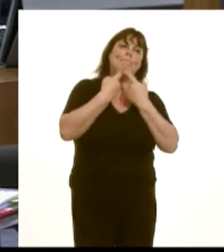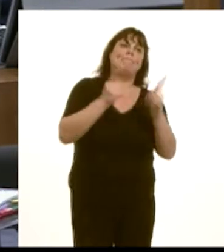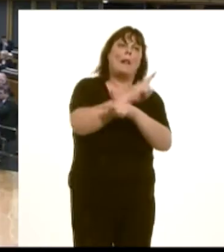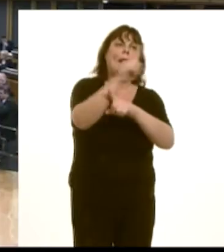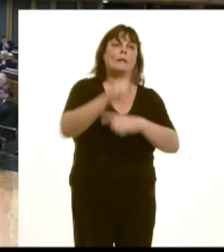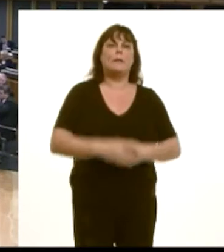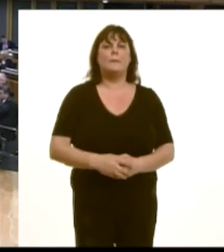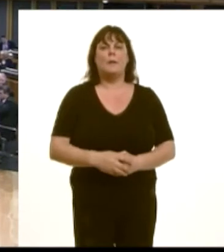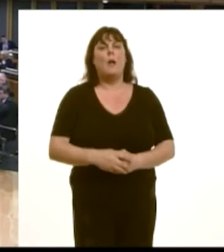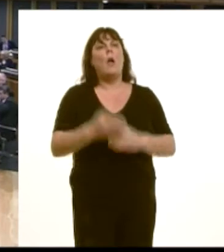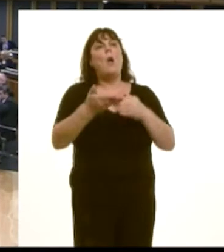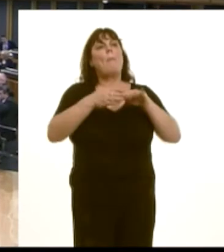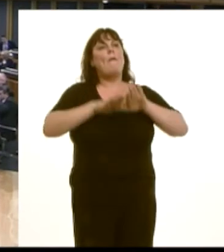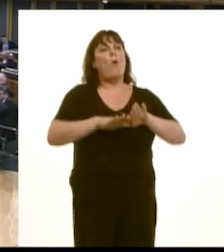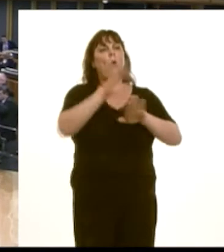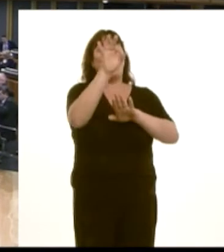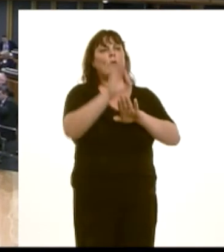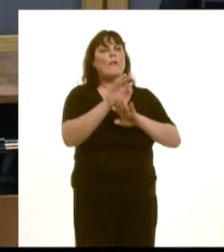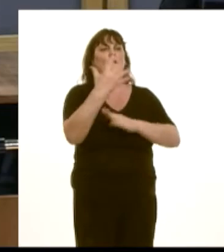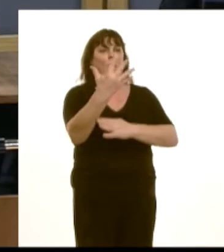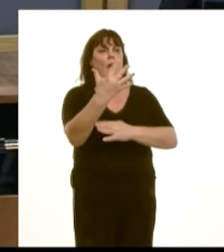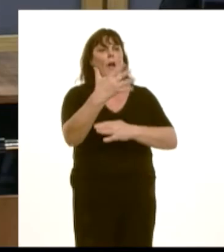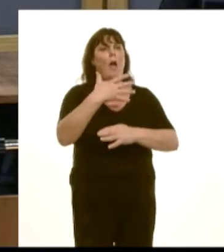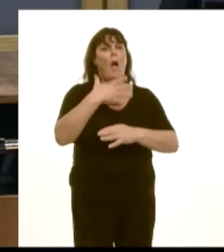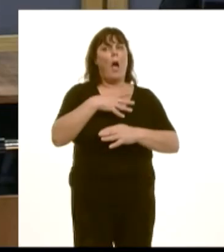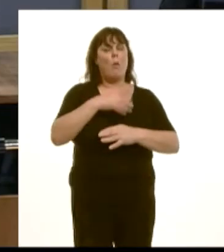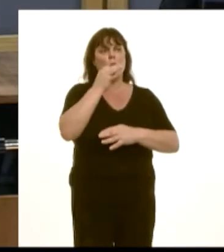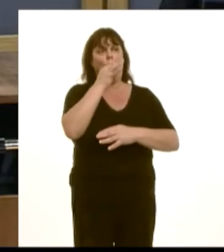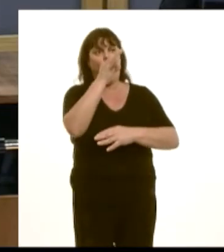we move to question 5, may I remind Members to be a little bit more concise when asking